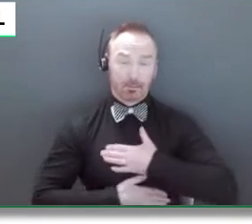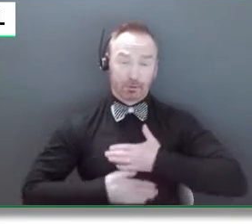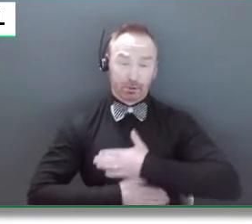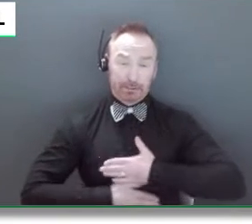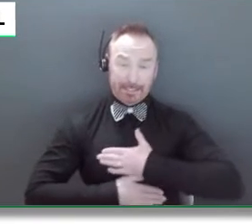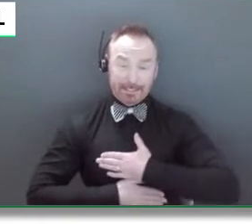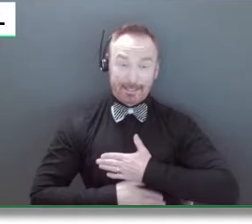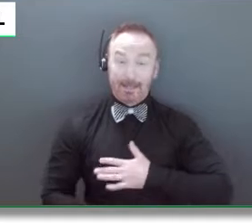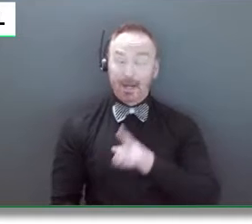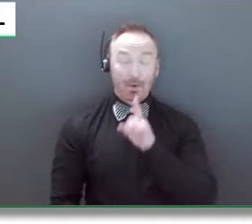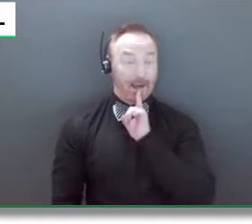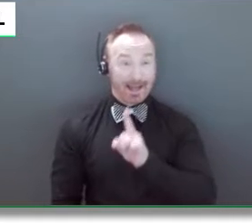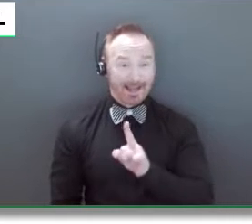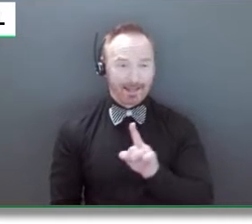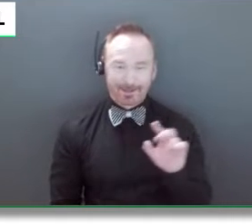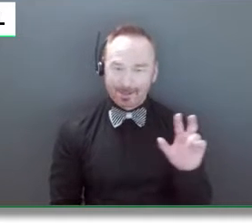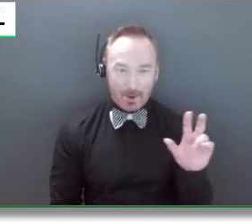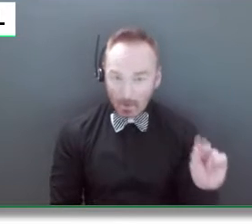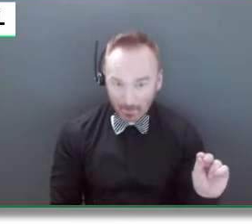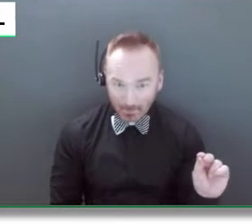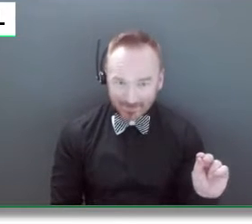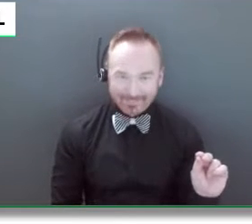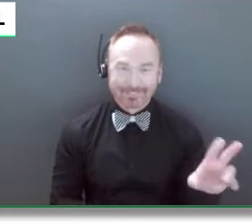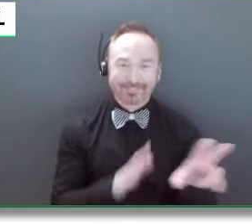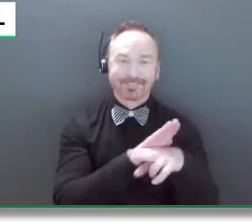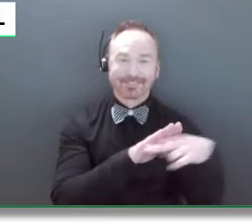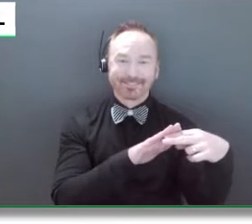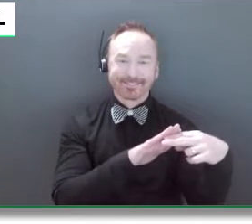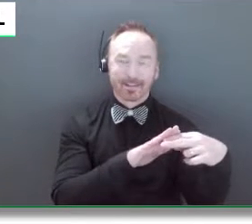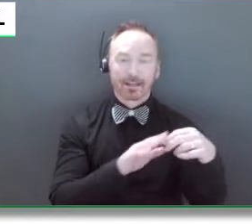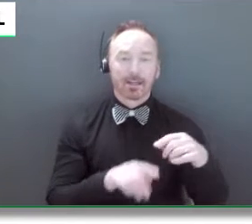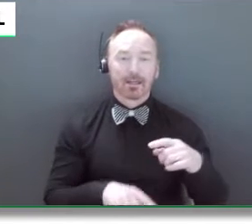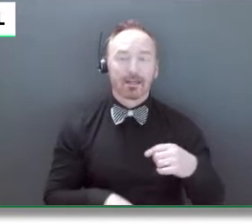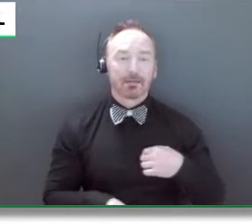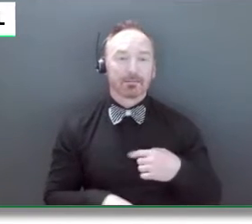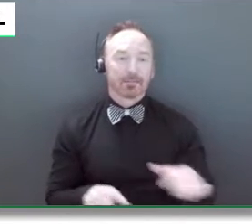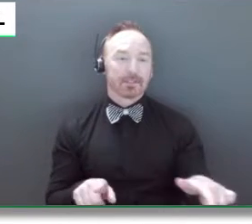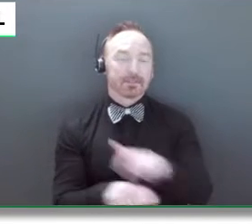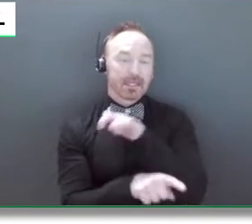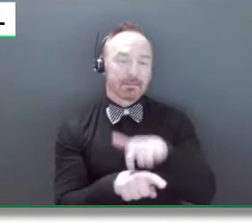Again that'll be the truth but uh at the same time uh it's good to hear